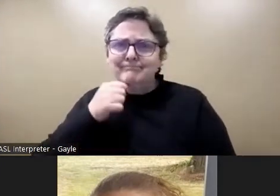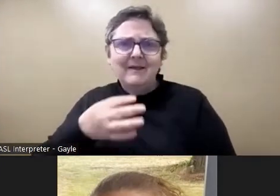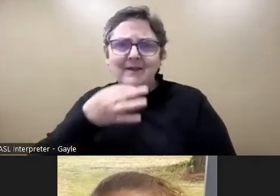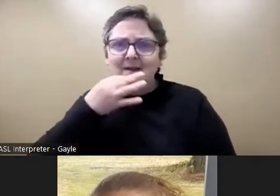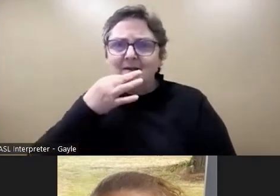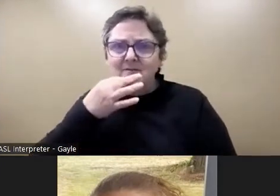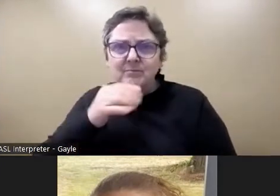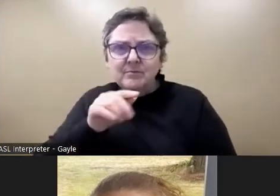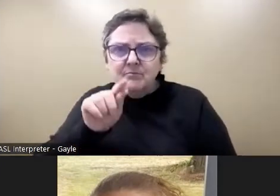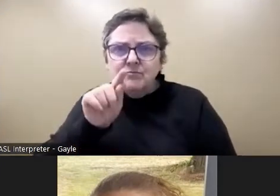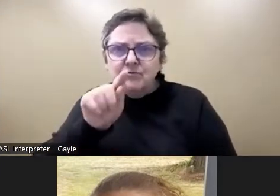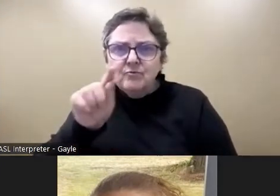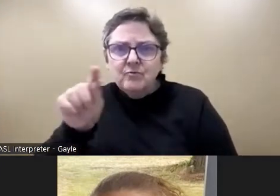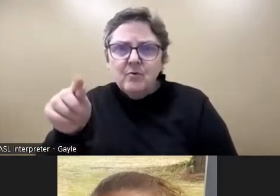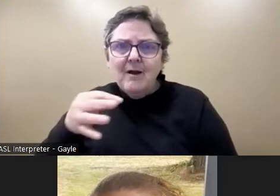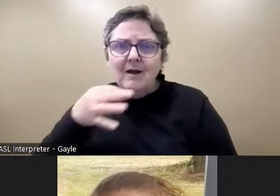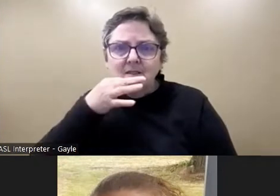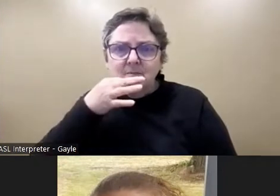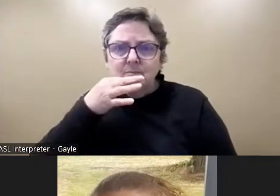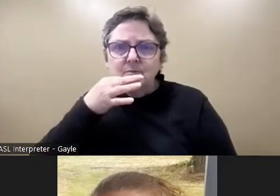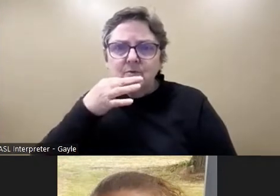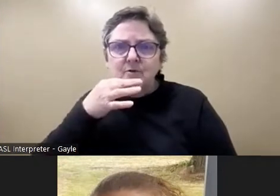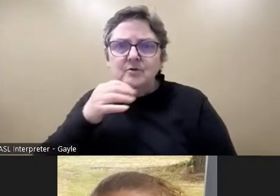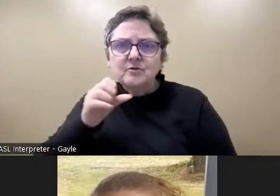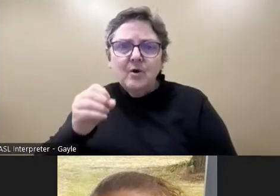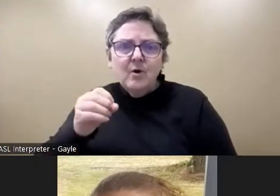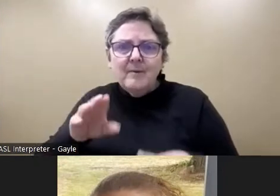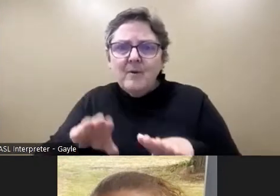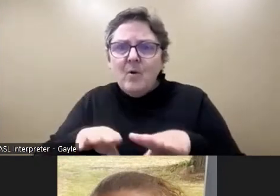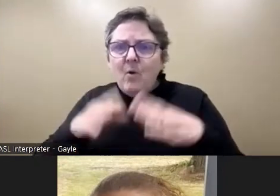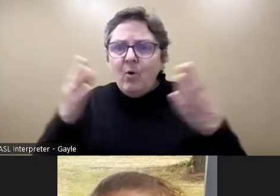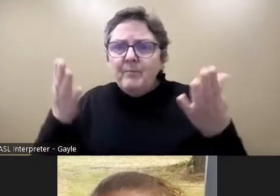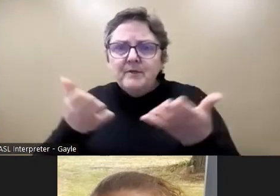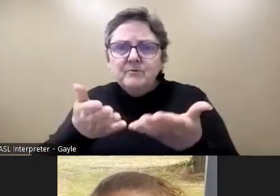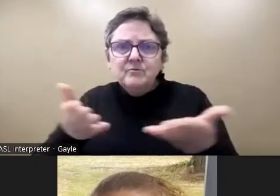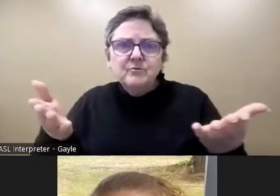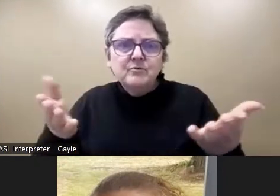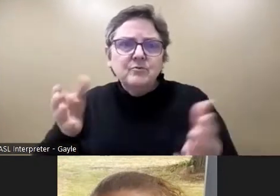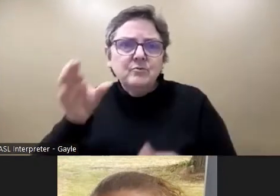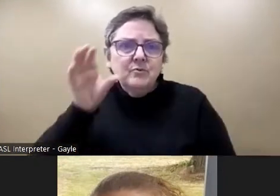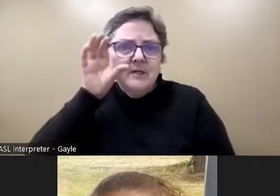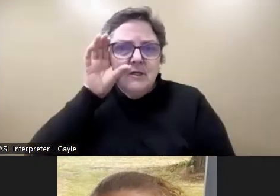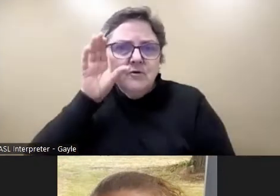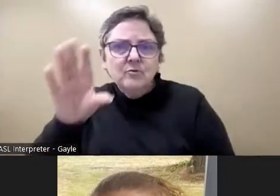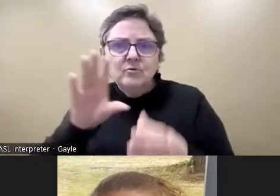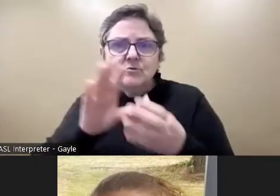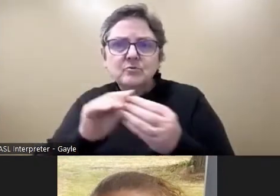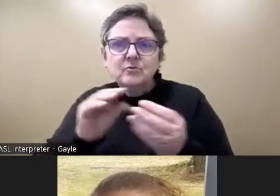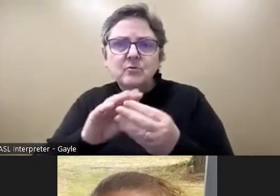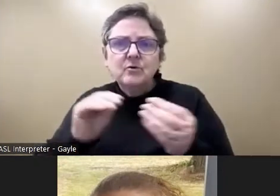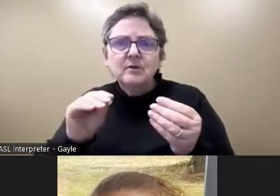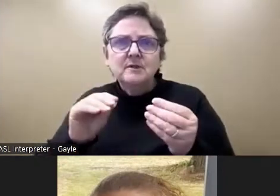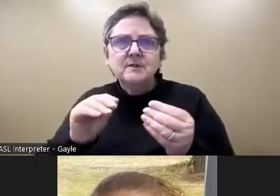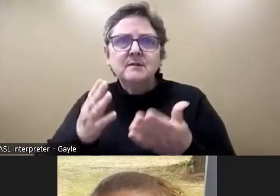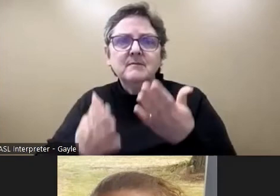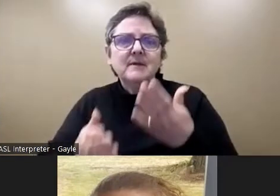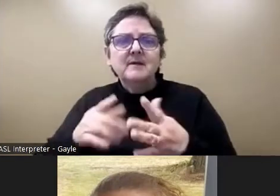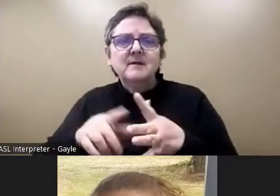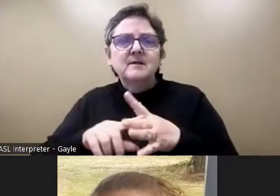So we might as well open the floors so to hear from you. Maybe we can start with the first topic,